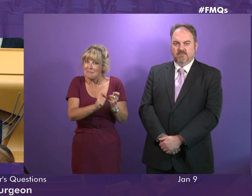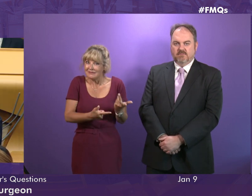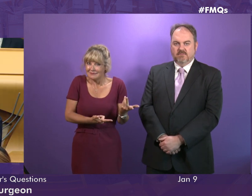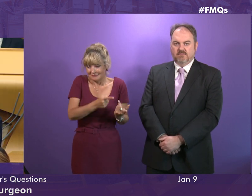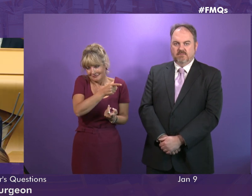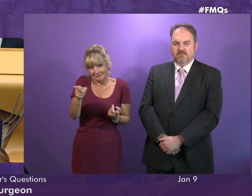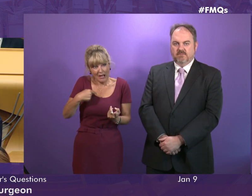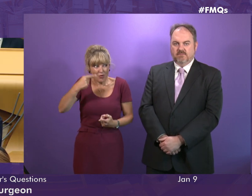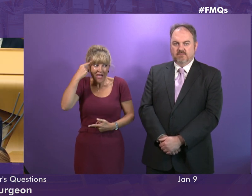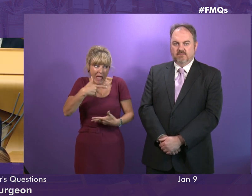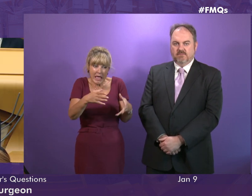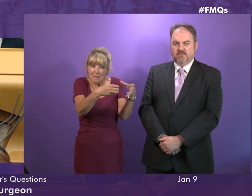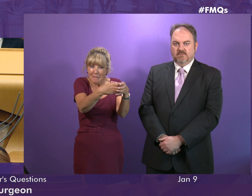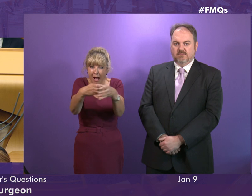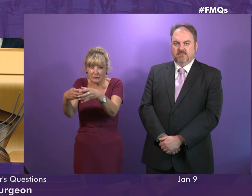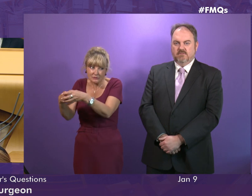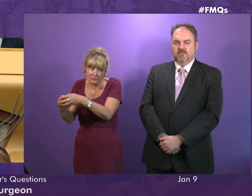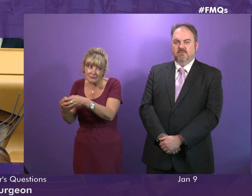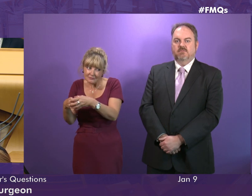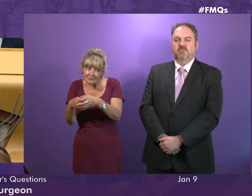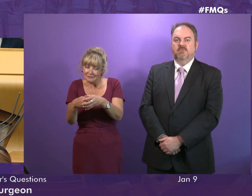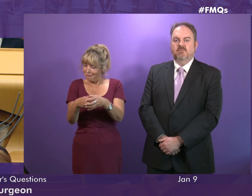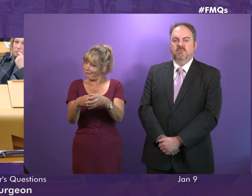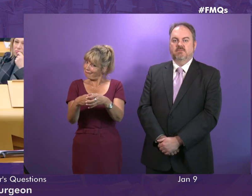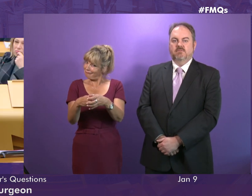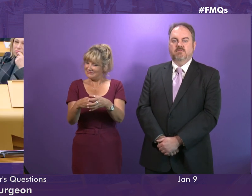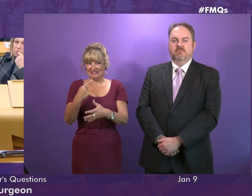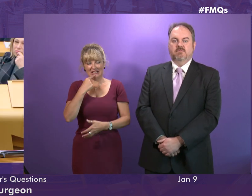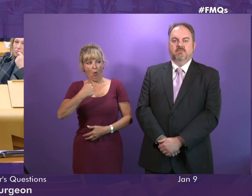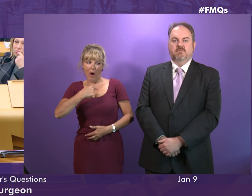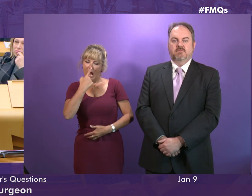in any party in the chamber can claim to be on the side of small businesses the length